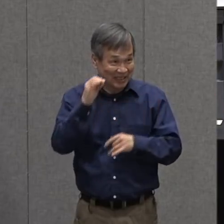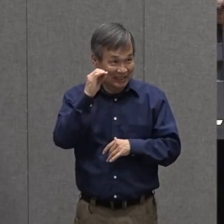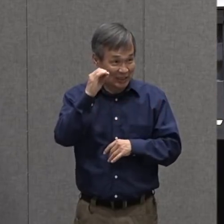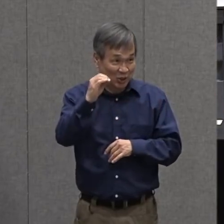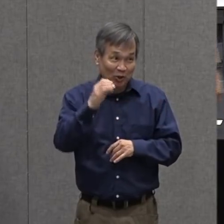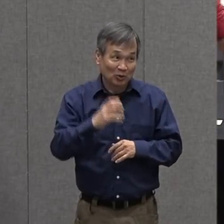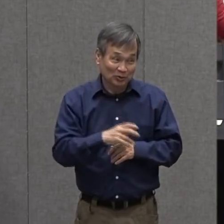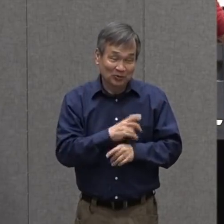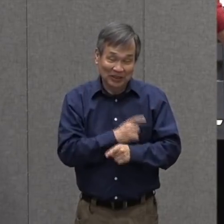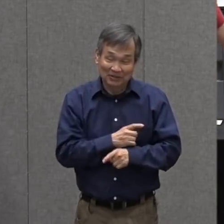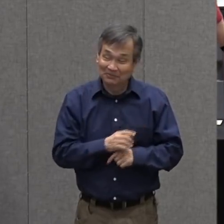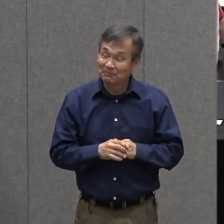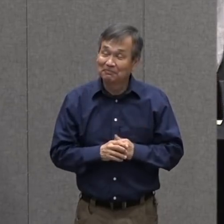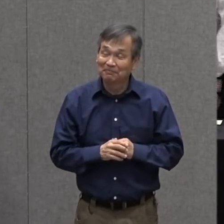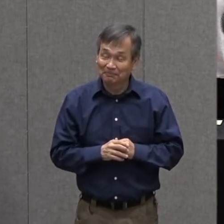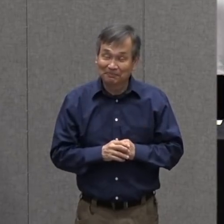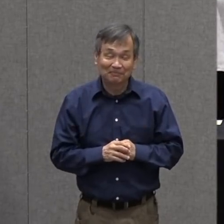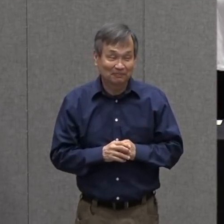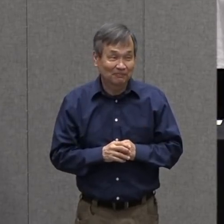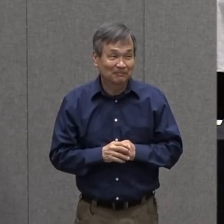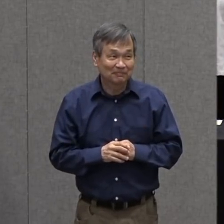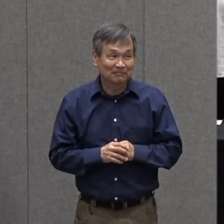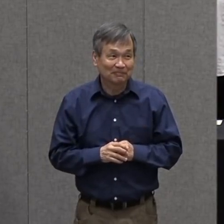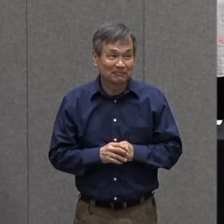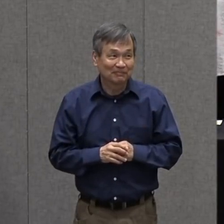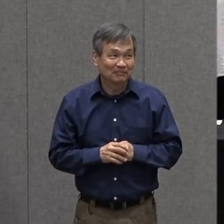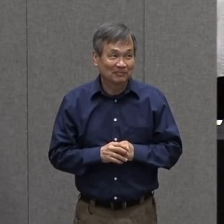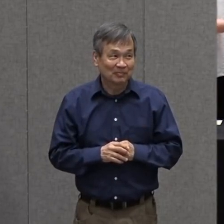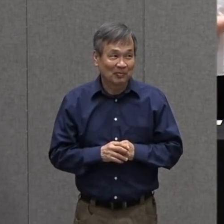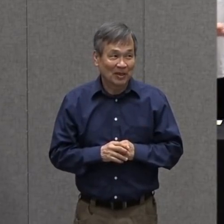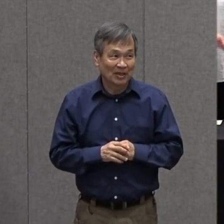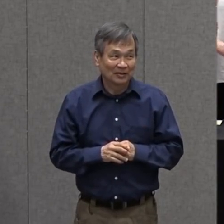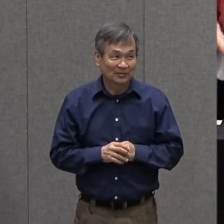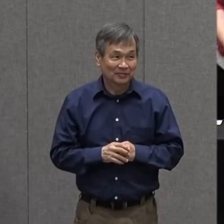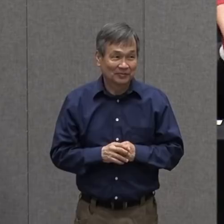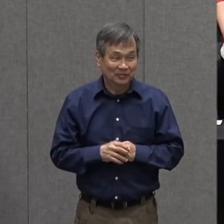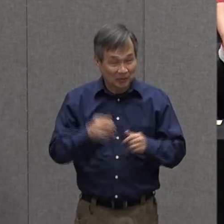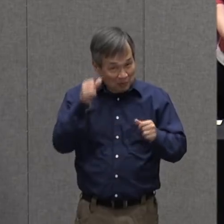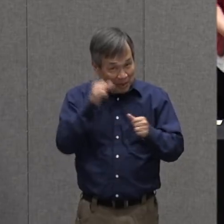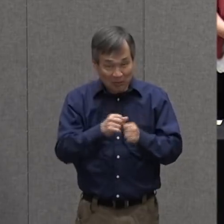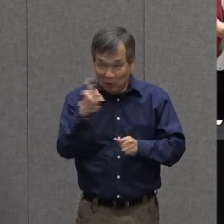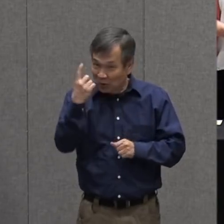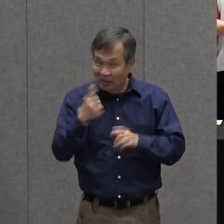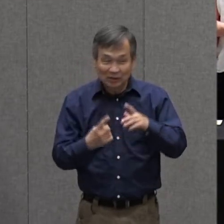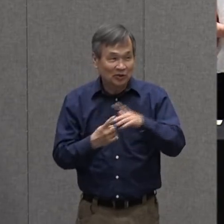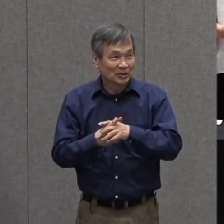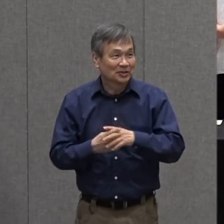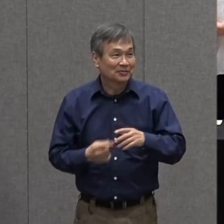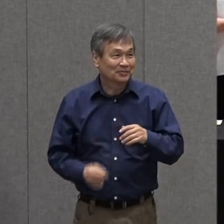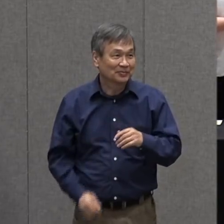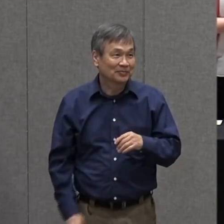Yes, you could put a zero on there, that's her score. She loses, if I remember, you rolled a one. Look at her - (mumbles)